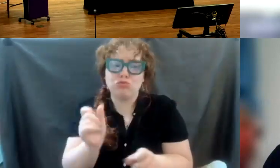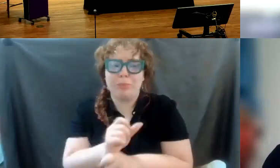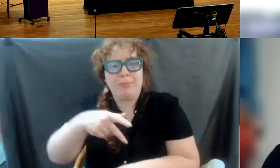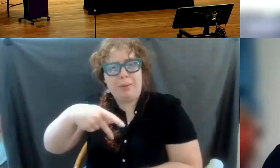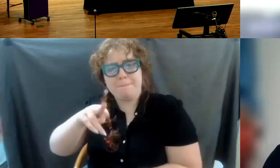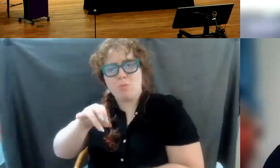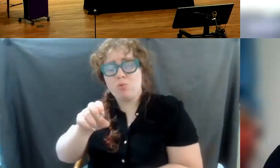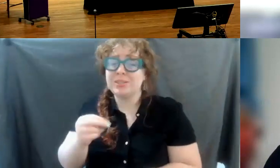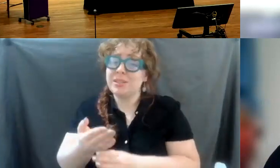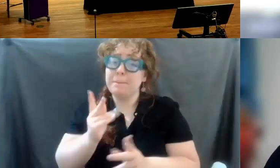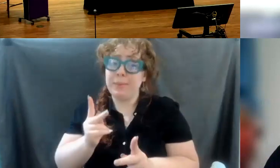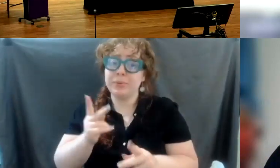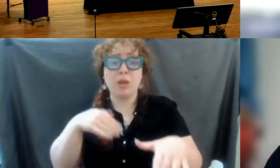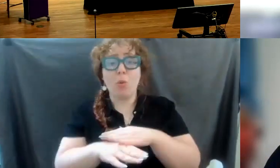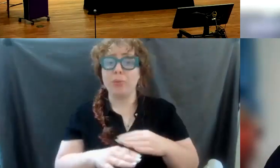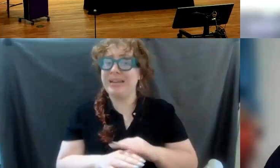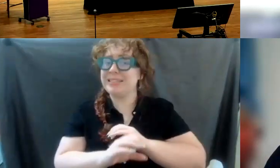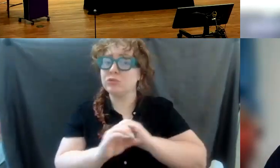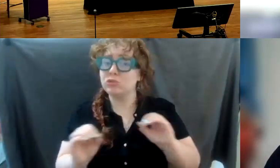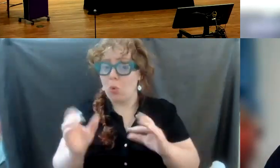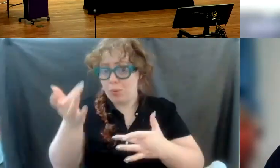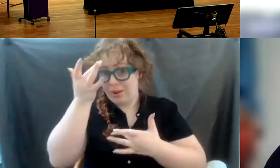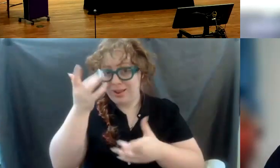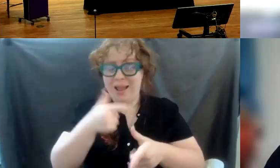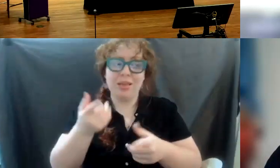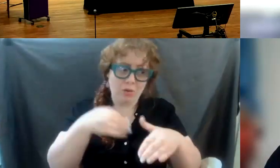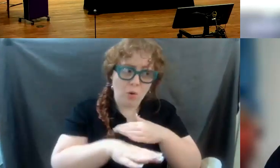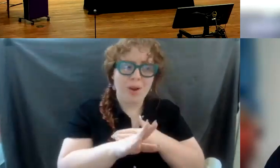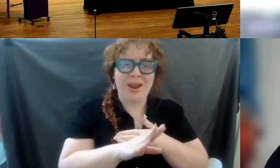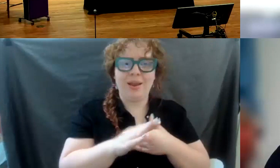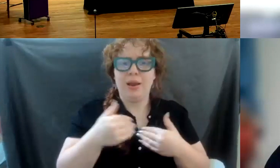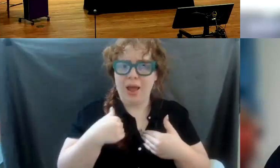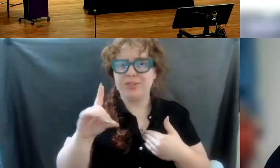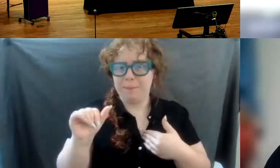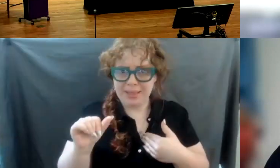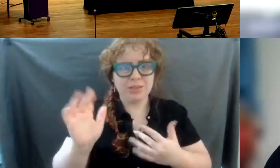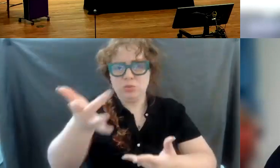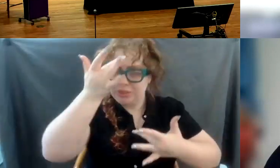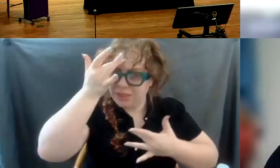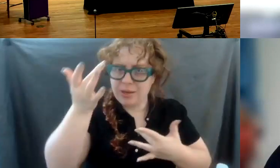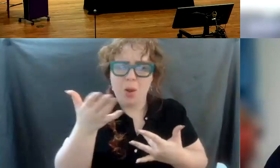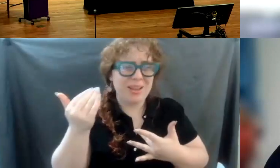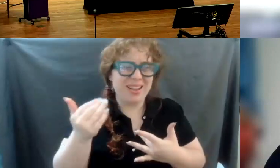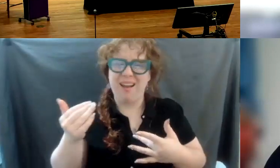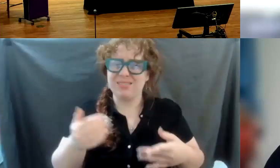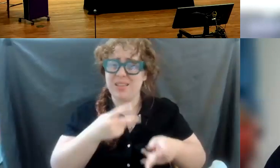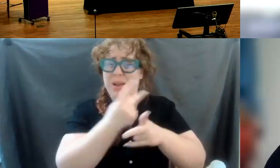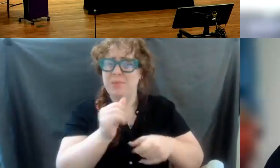with ailments because of the treatment that they receive, because of not being given health care, because of being treated like animals, because of poor air quality,